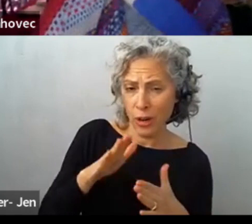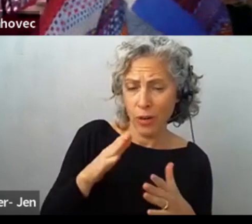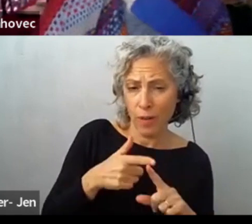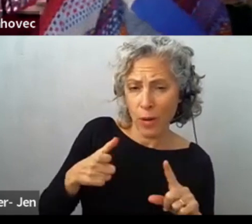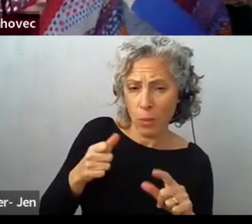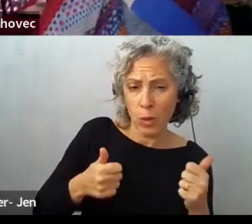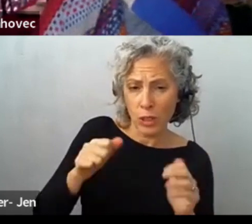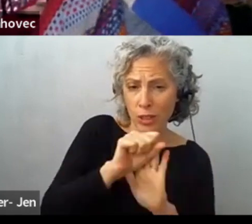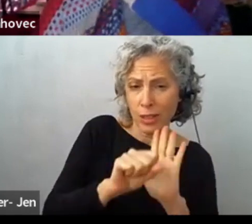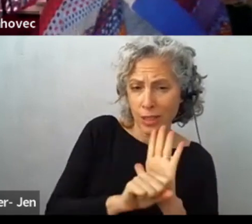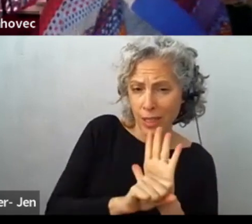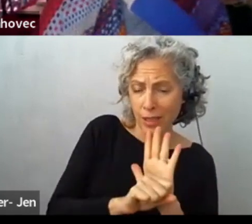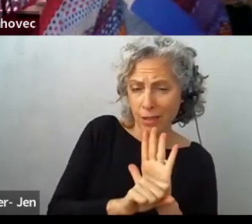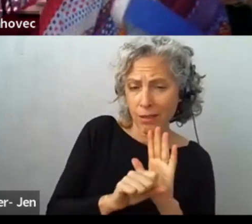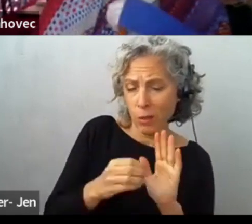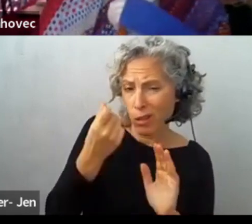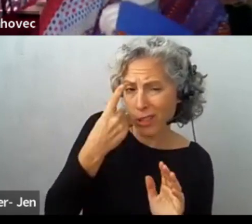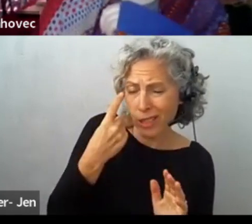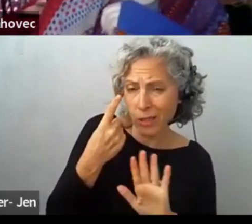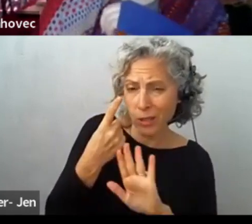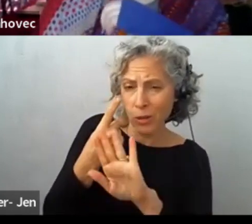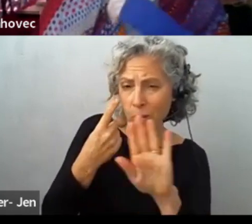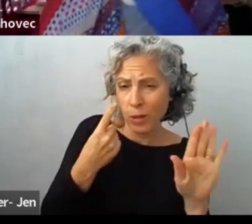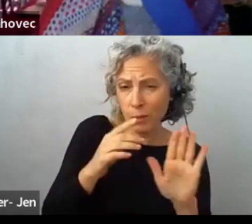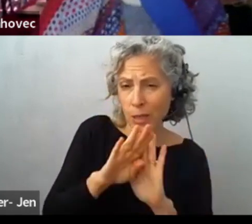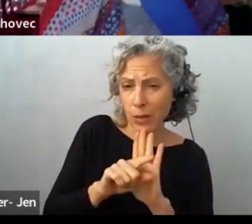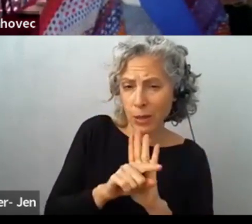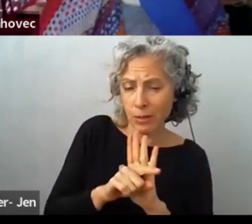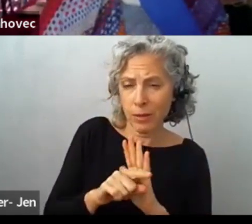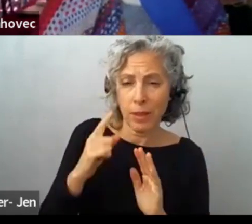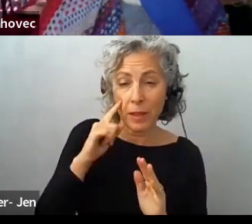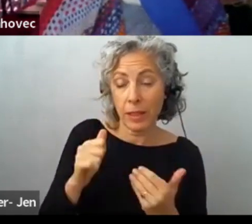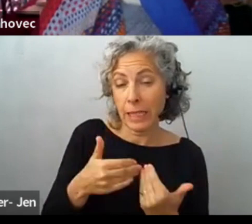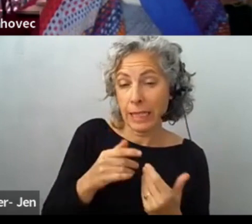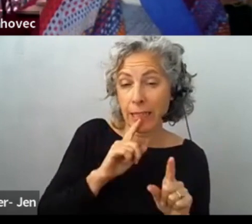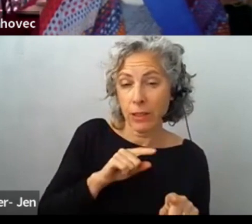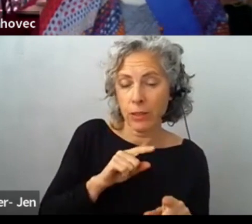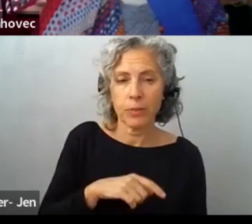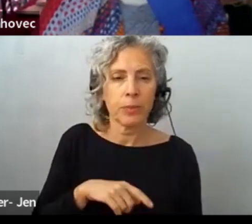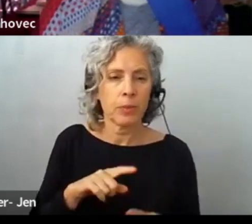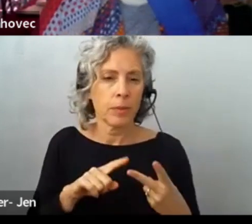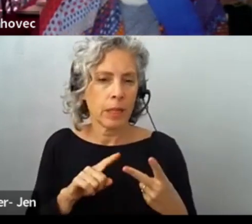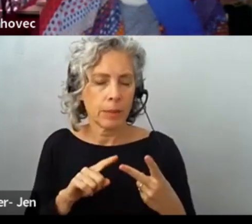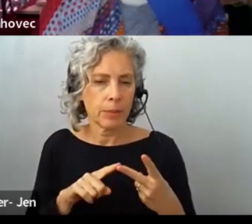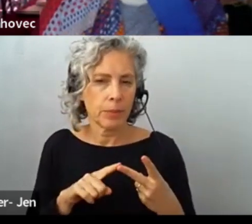provide a little context? So that's probably an easy one. The second one is what has been your